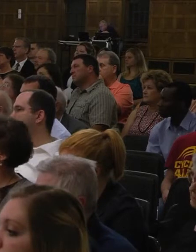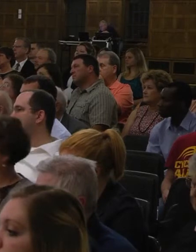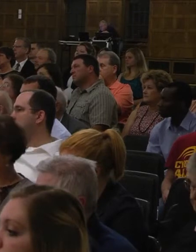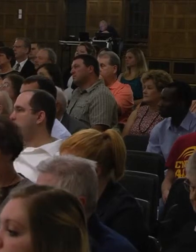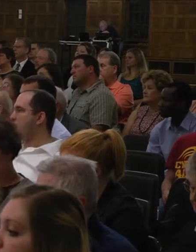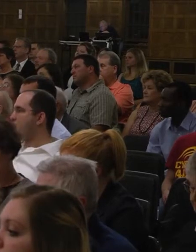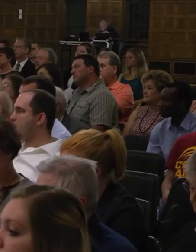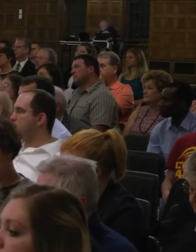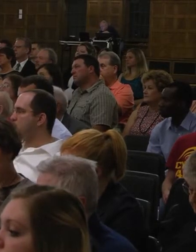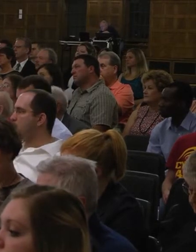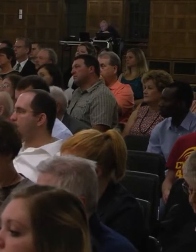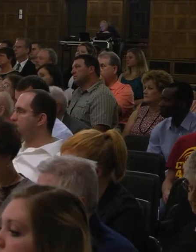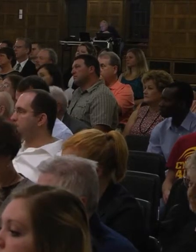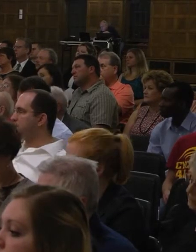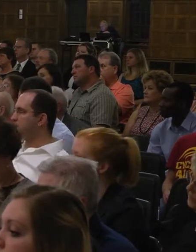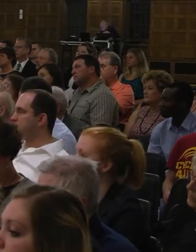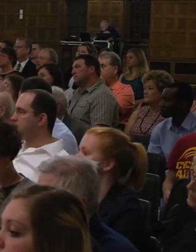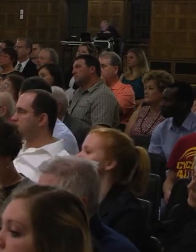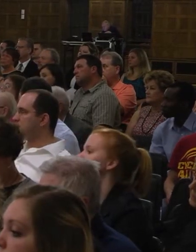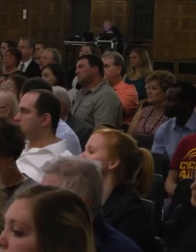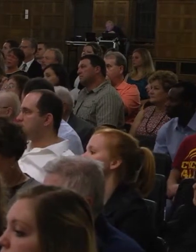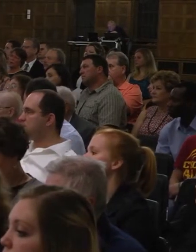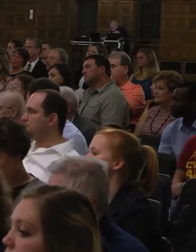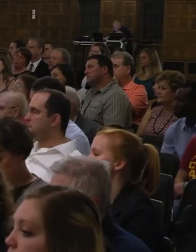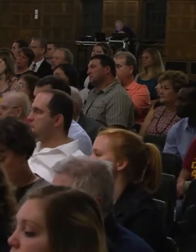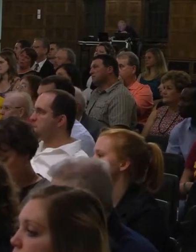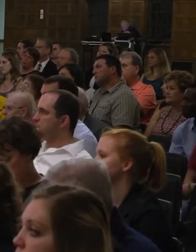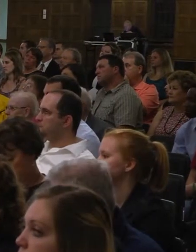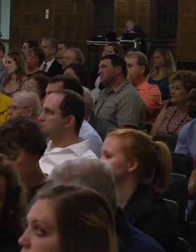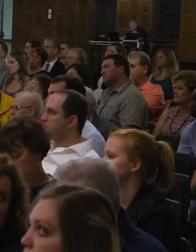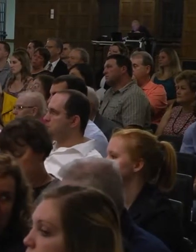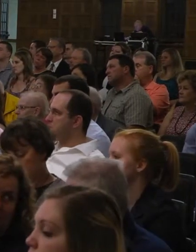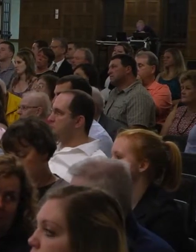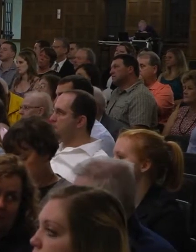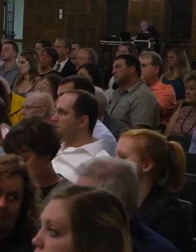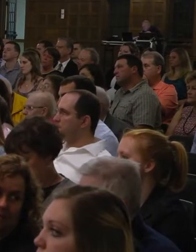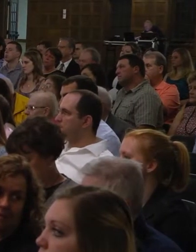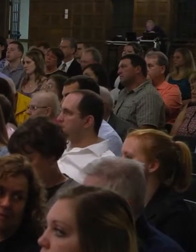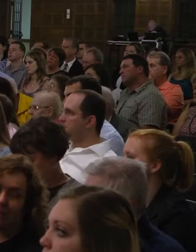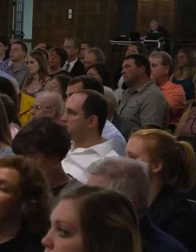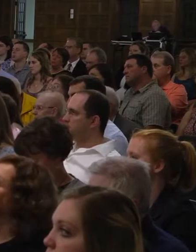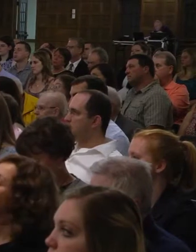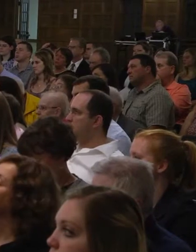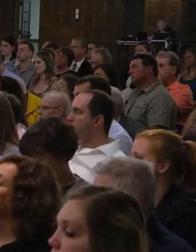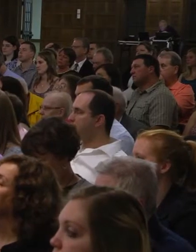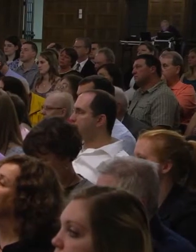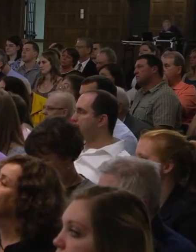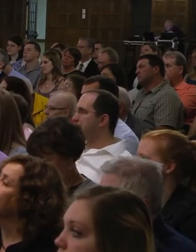neurosurgery neurology unit. She chose a career in nursing because she,